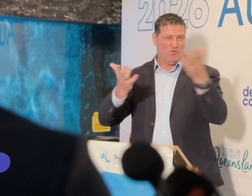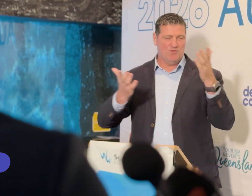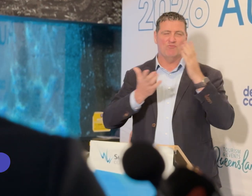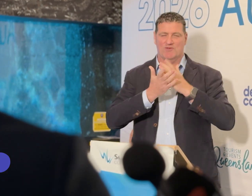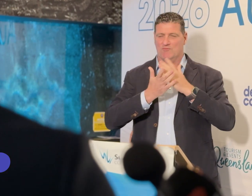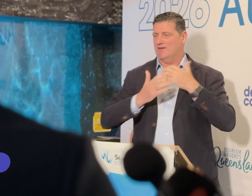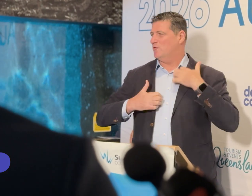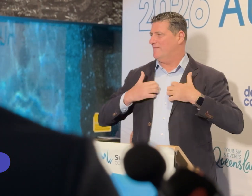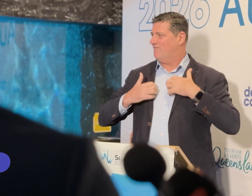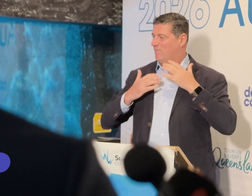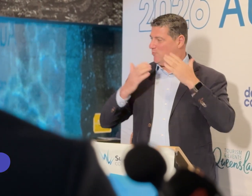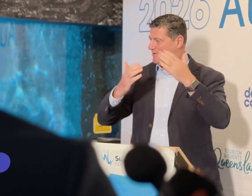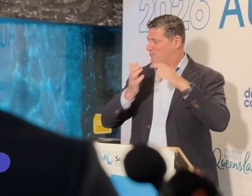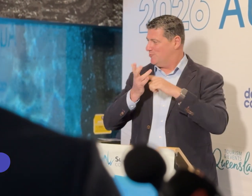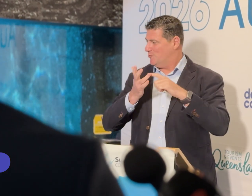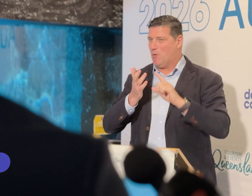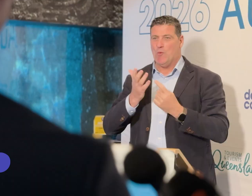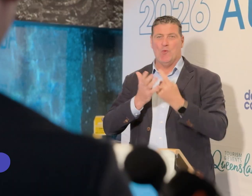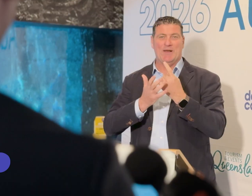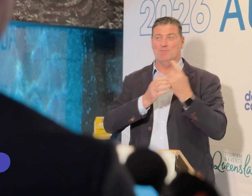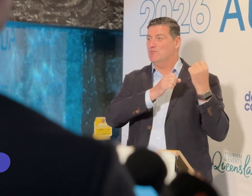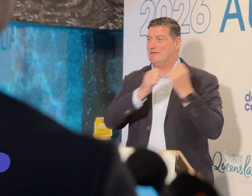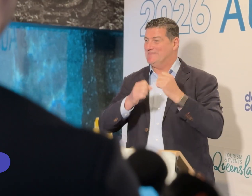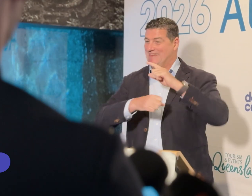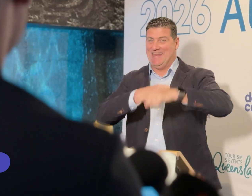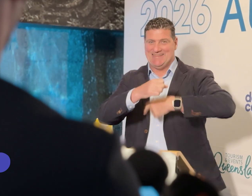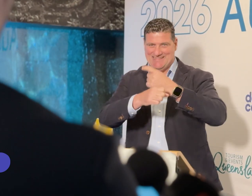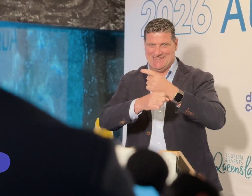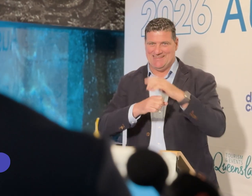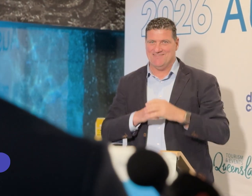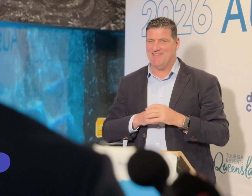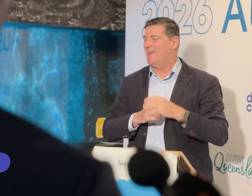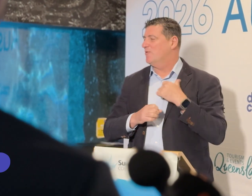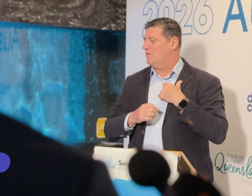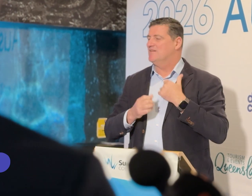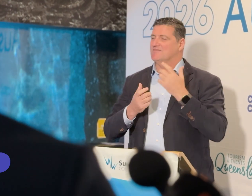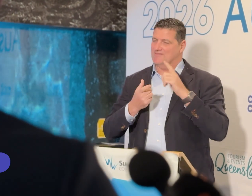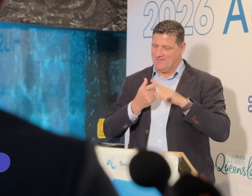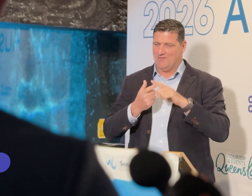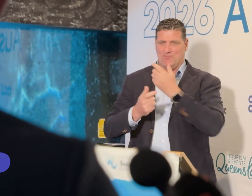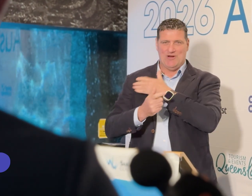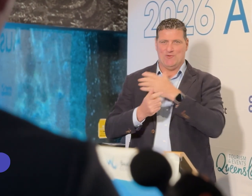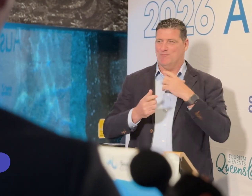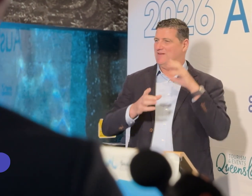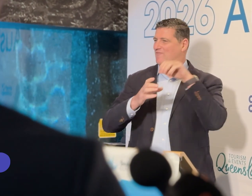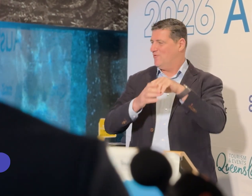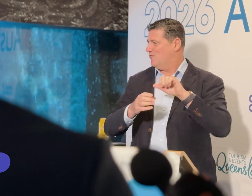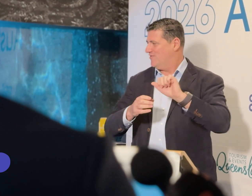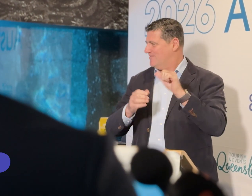Myself, like everyone here, is looking forward to what next year will bring. I'm very much proud